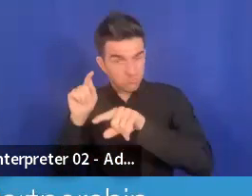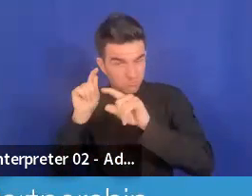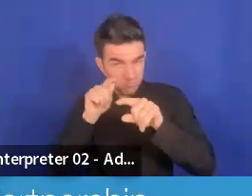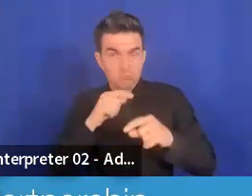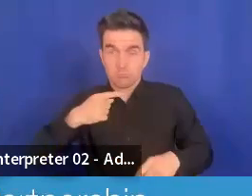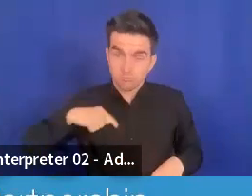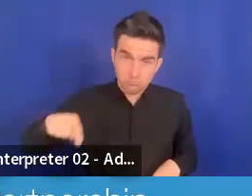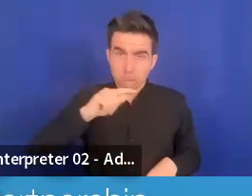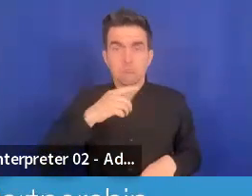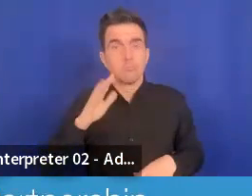meeting of the Group of Friends of UHC.